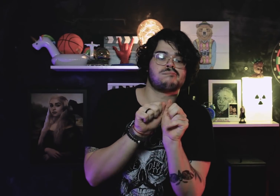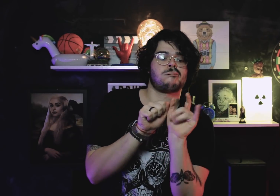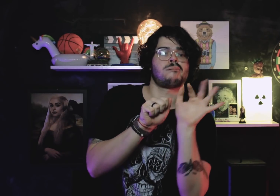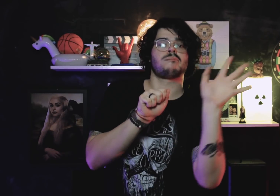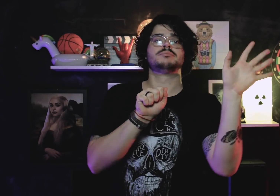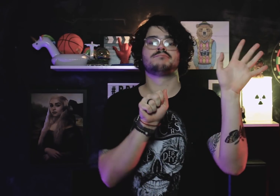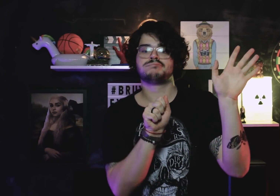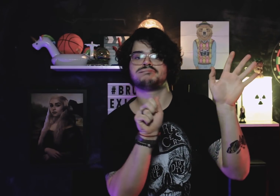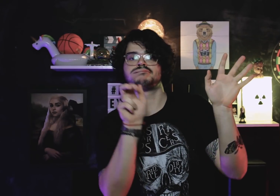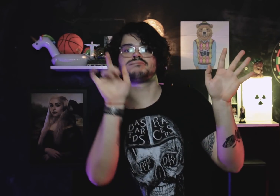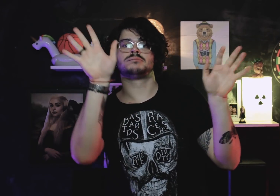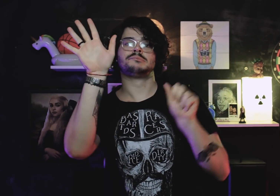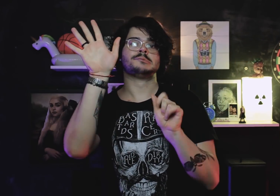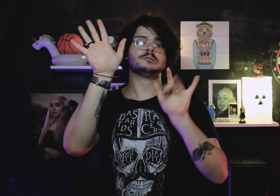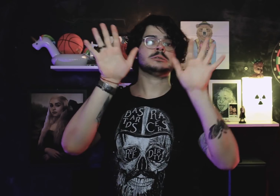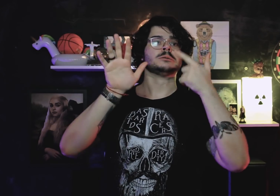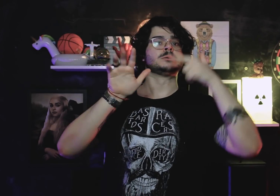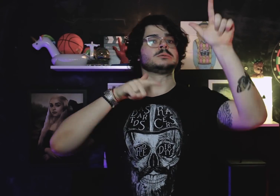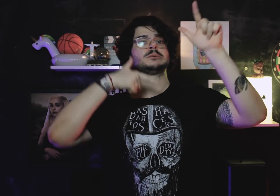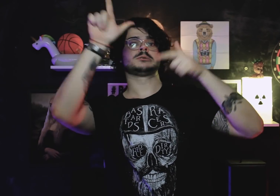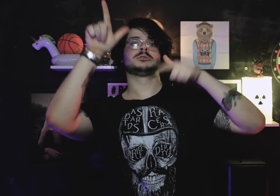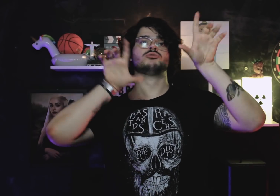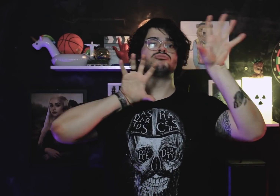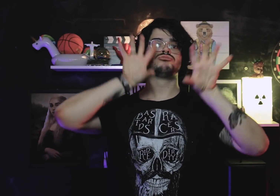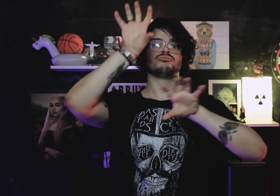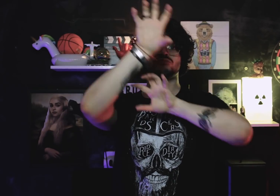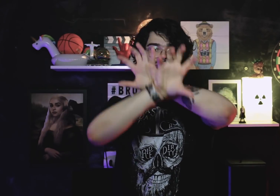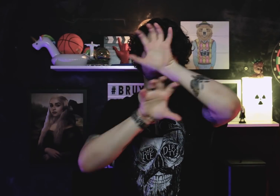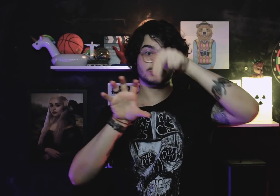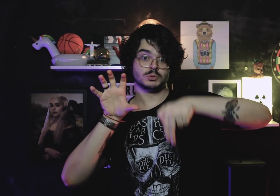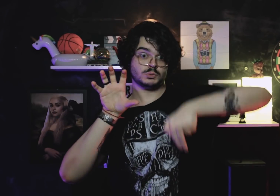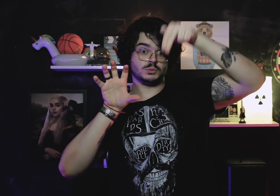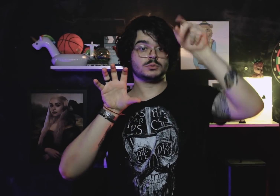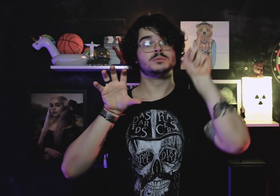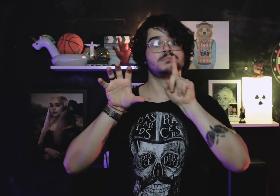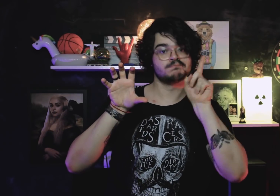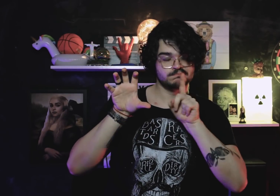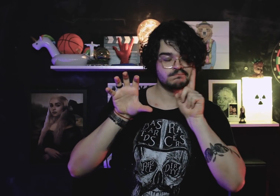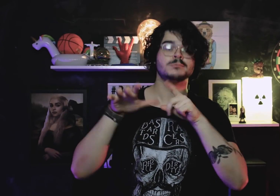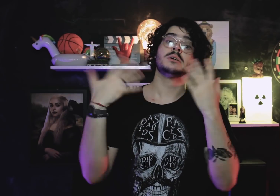and take refuge. in the other northern regions,